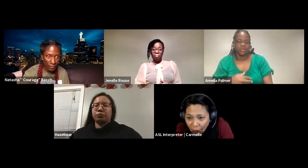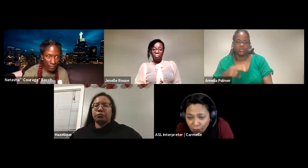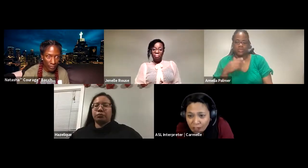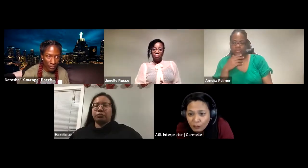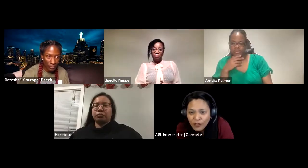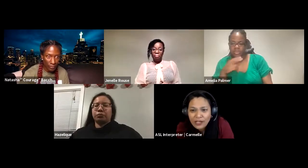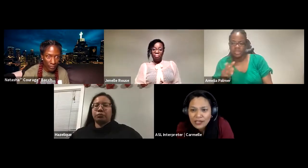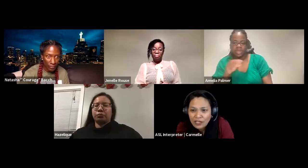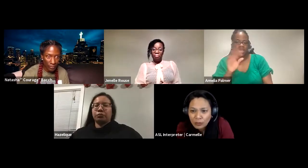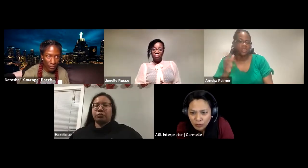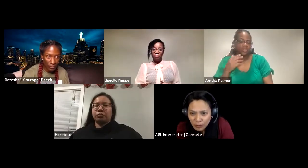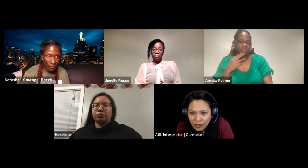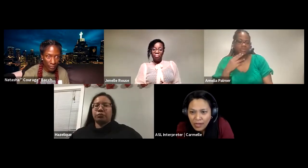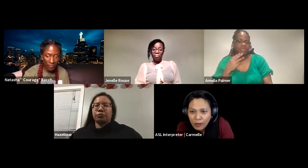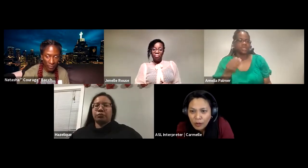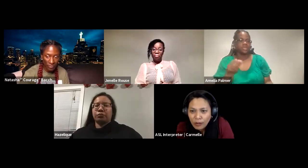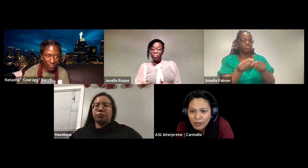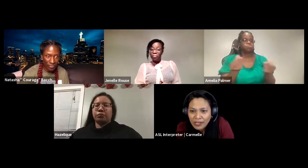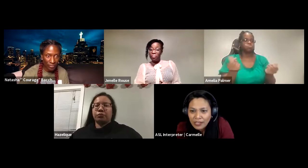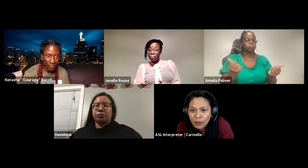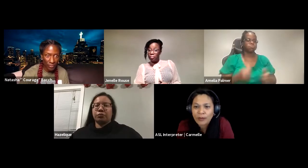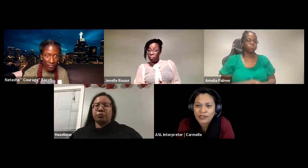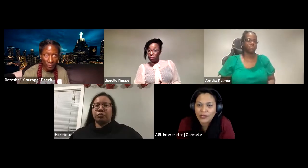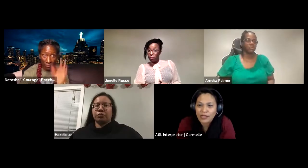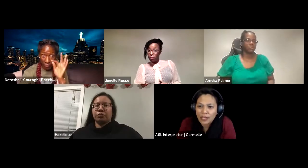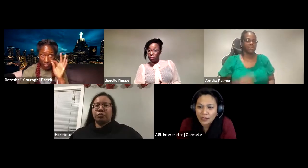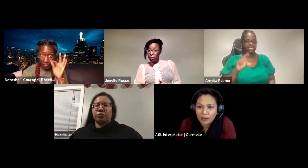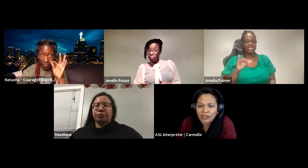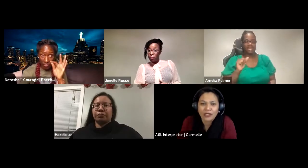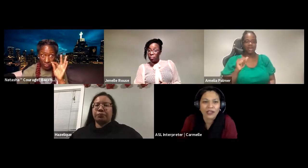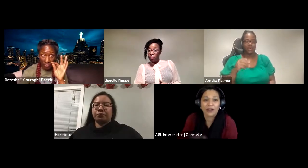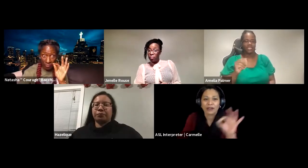africans fit in such a movement and what would be its purpose in liberation theory?